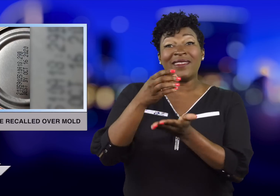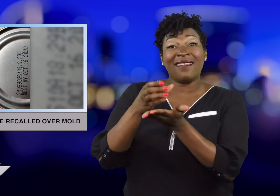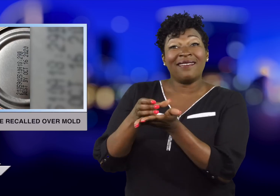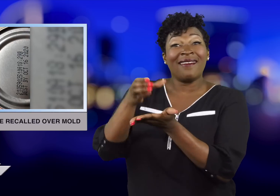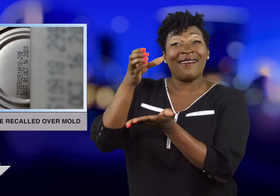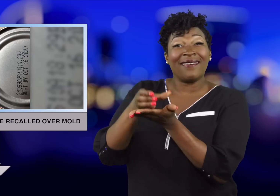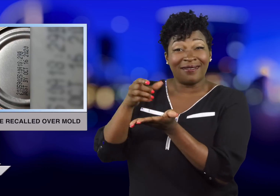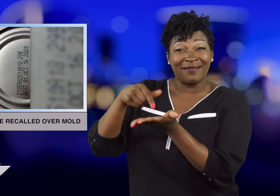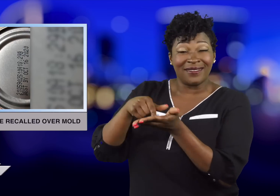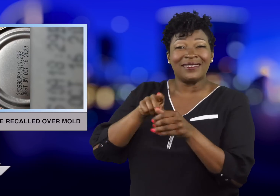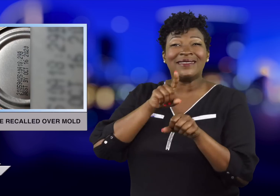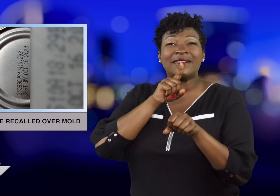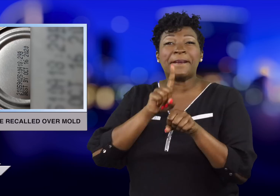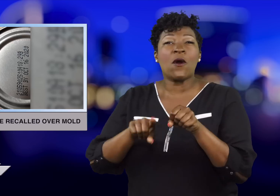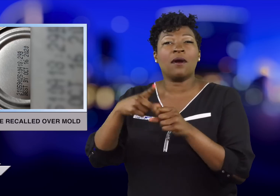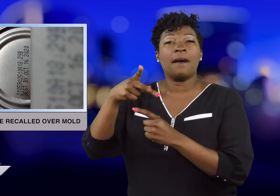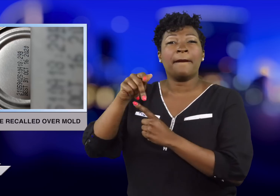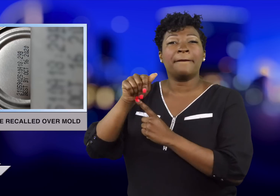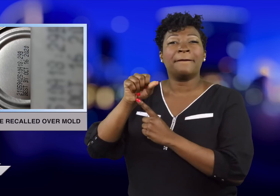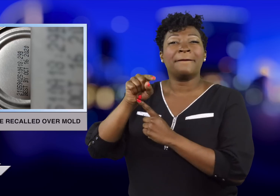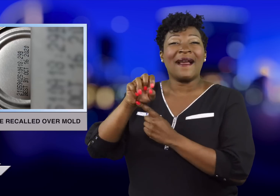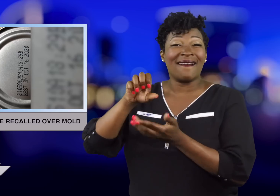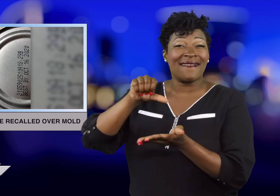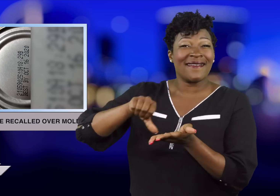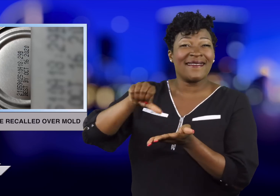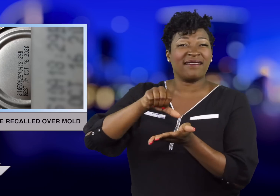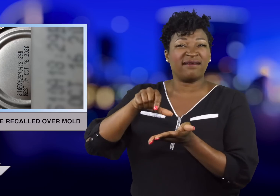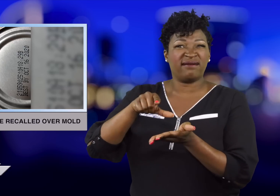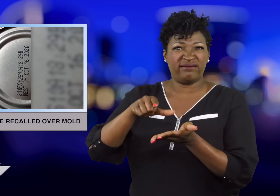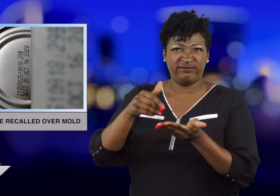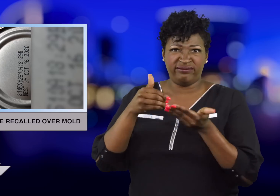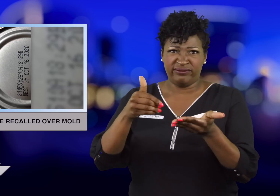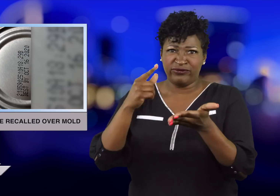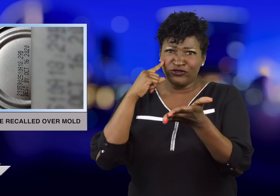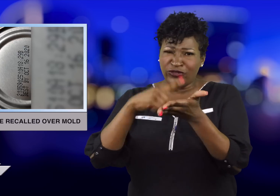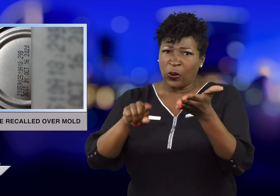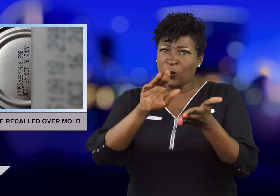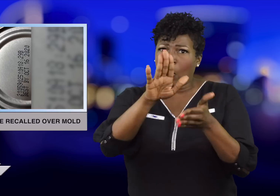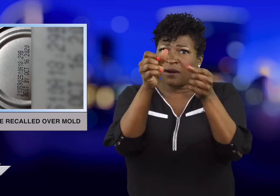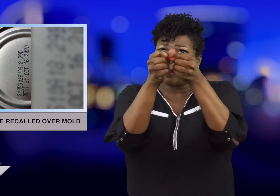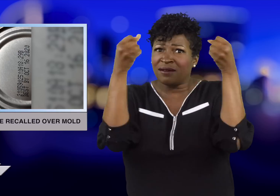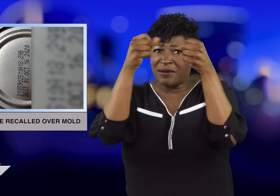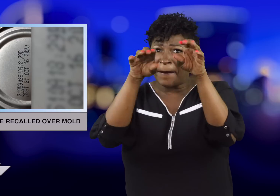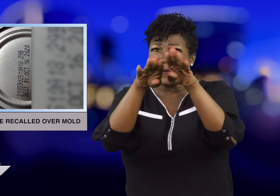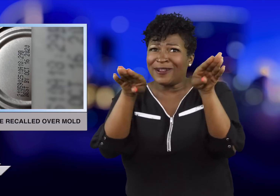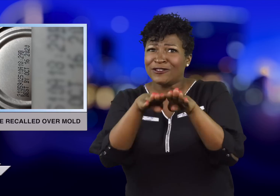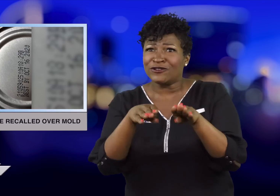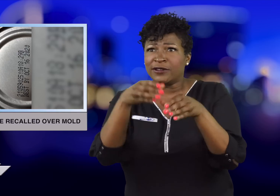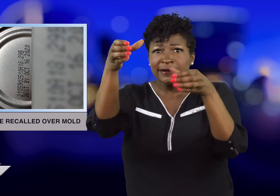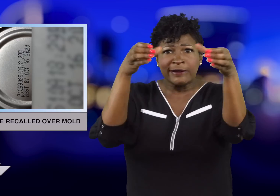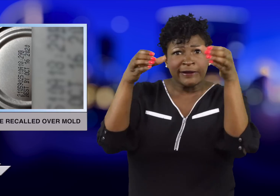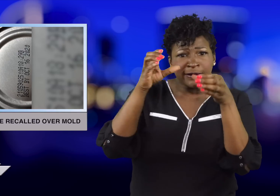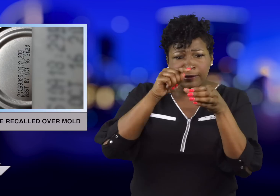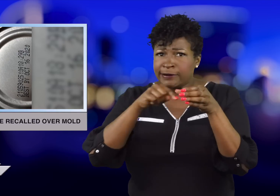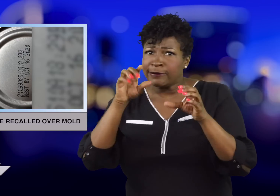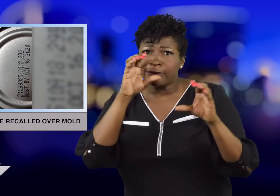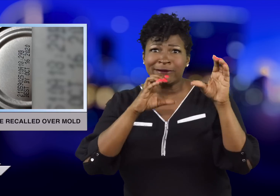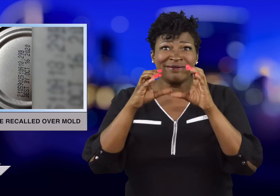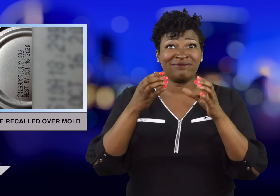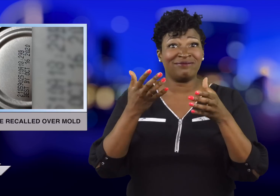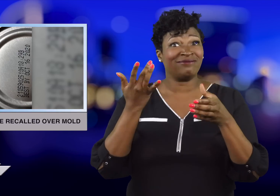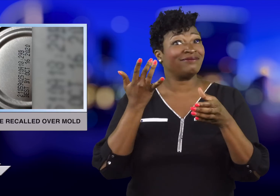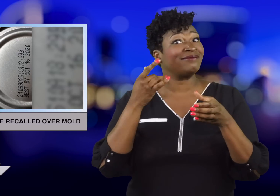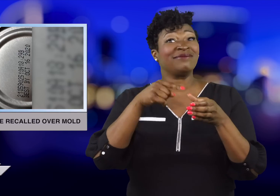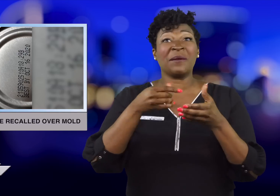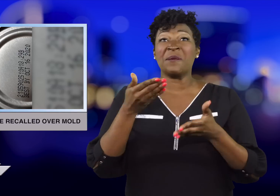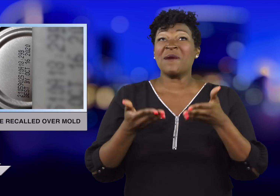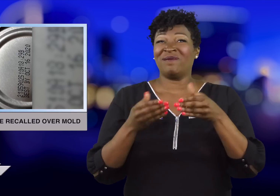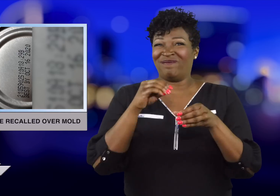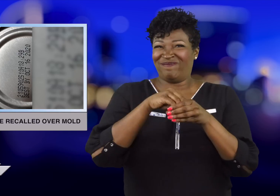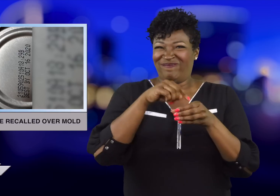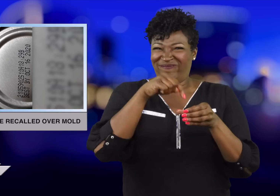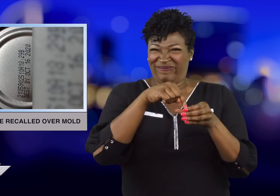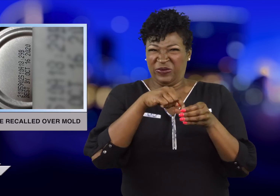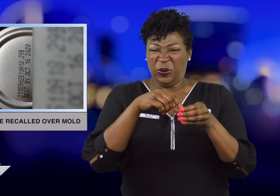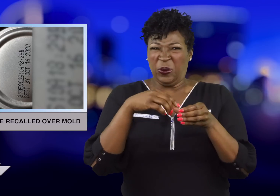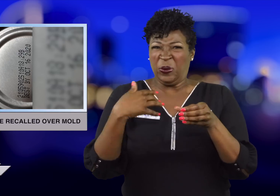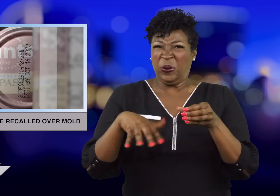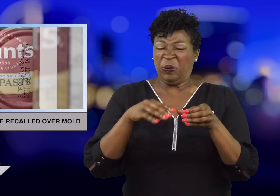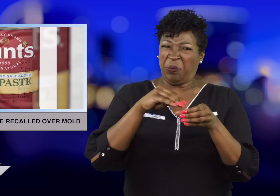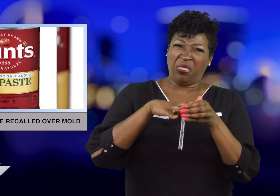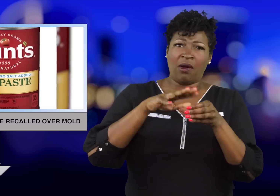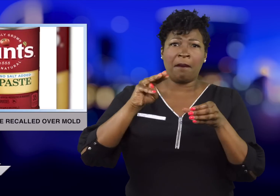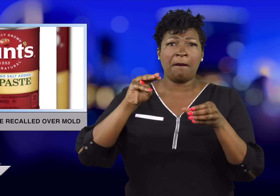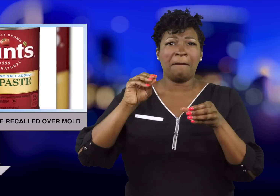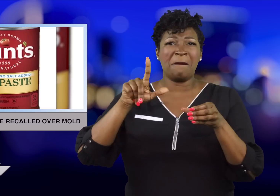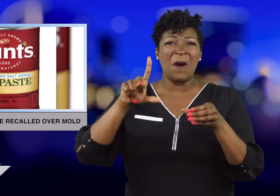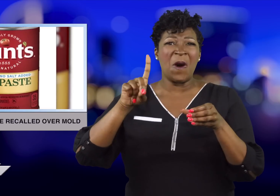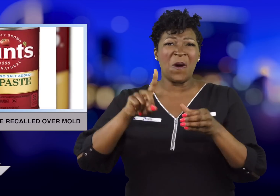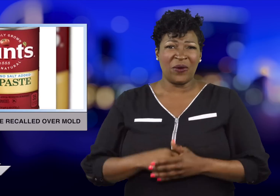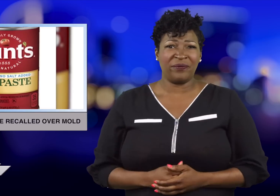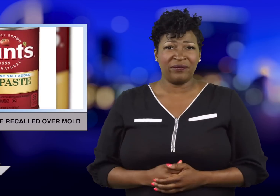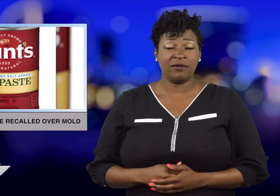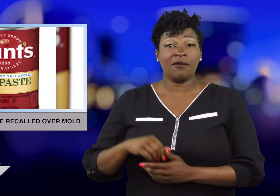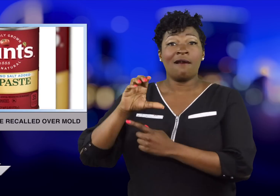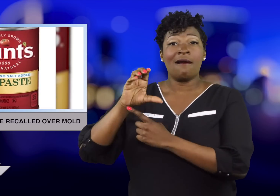Check your pantry for cans of tomato paste which may contain mold.